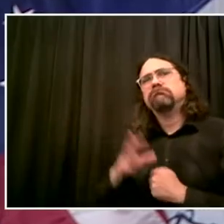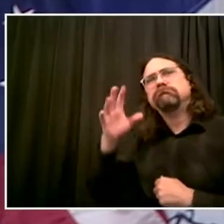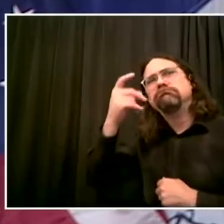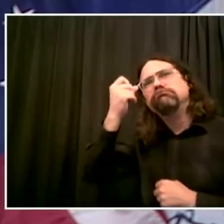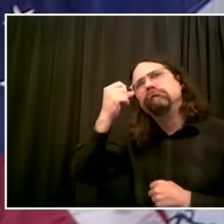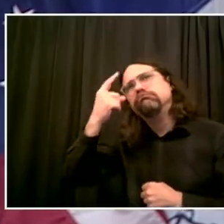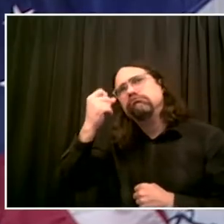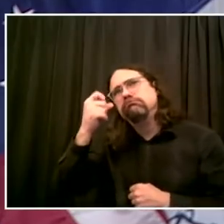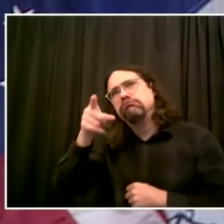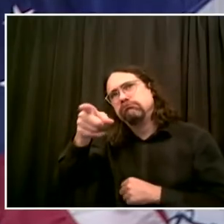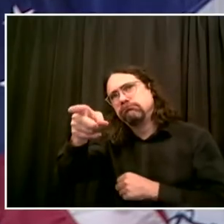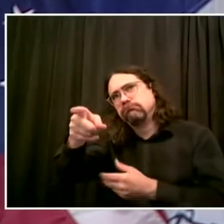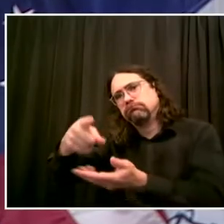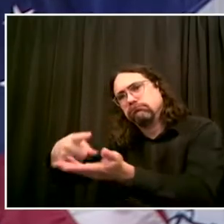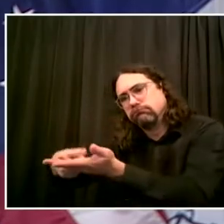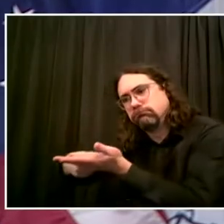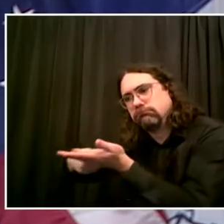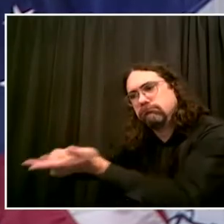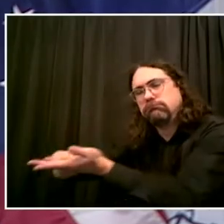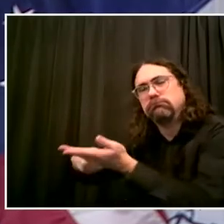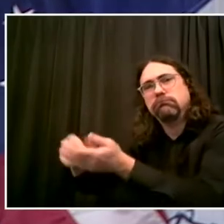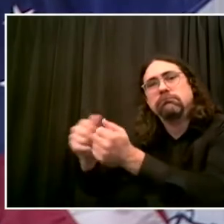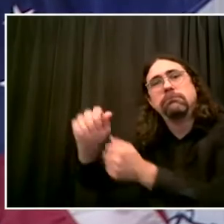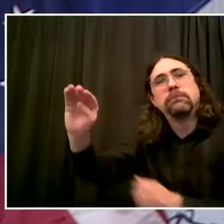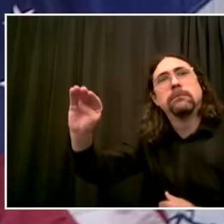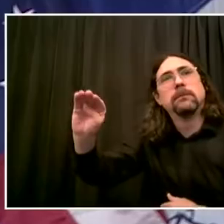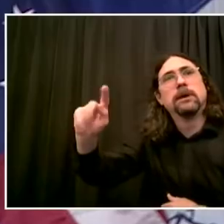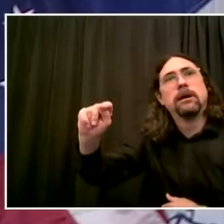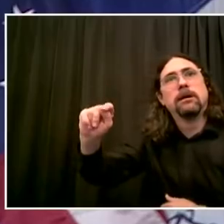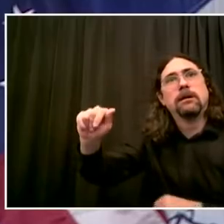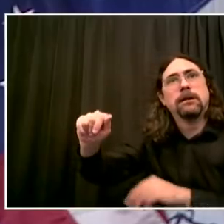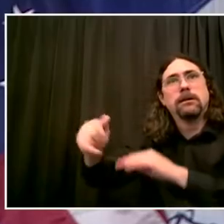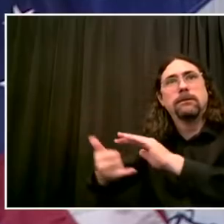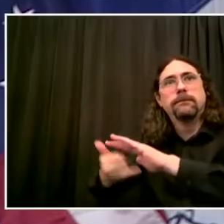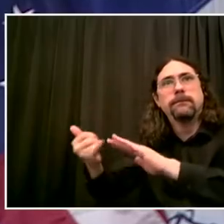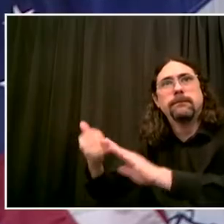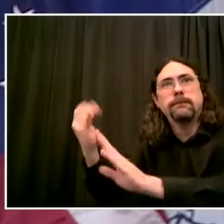RICH PEOPLE LEAVING. SECOND QUESTION TO OFLLW OUPO N RSMAHE S QUESTION, I UNDERSTAND PEOPLE ARE